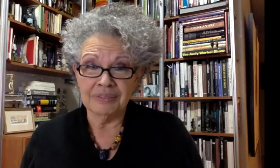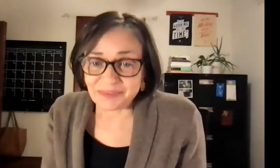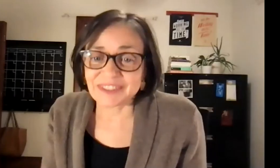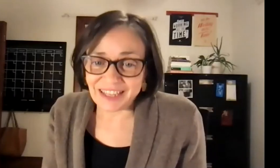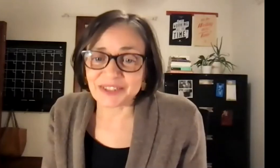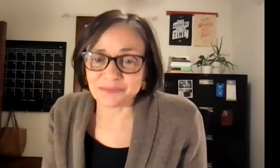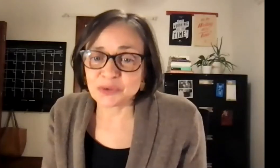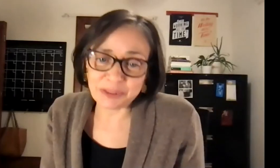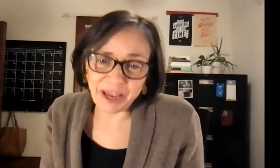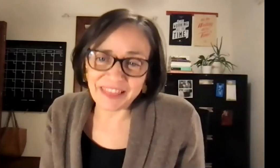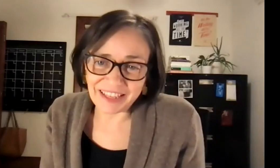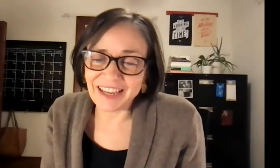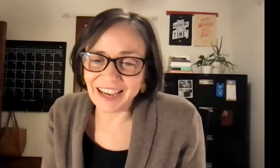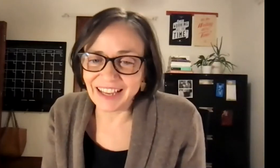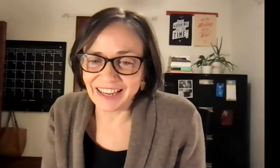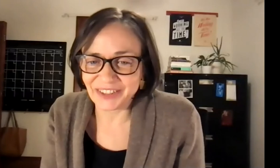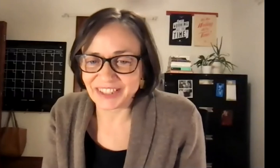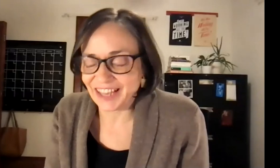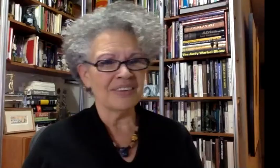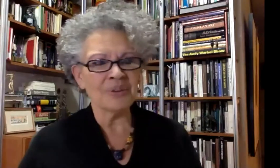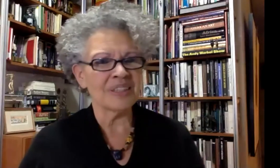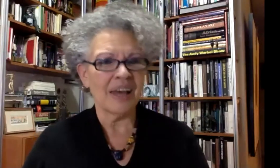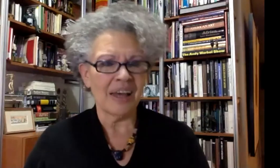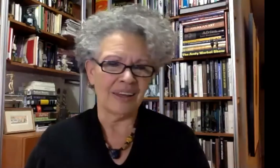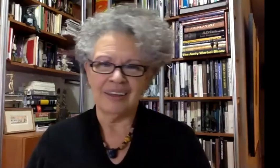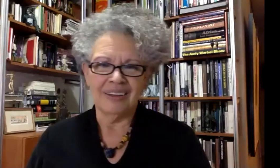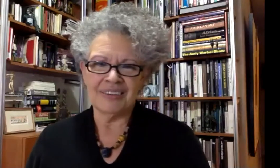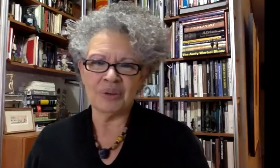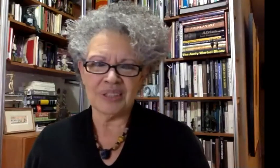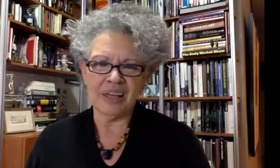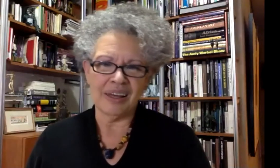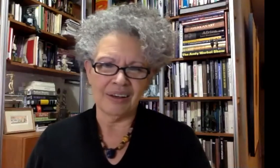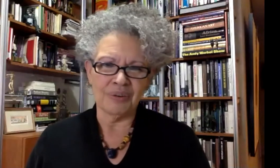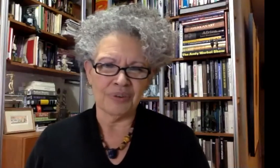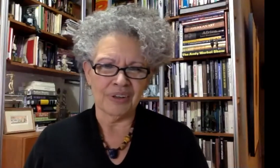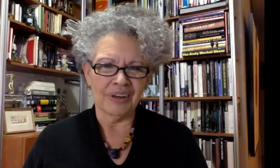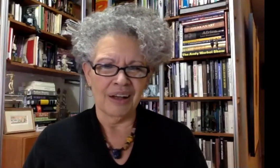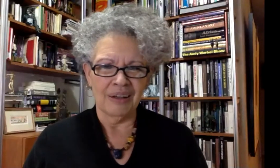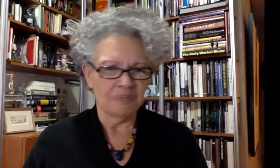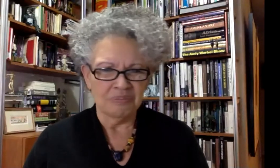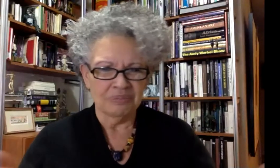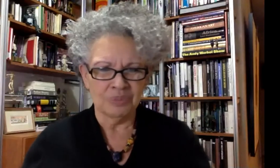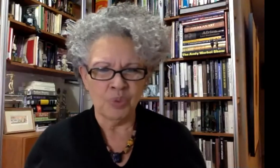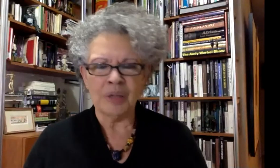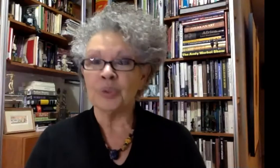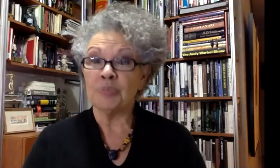you can't see how it really be Take a moment and feel some empathy And sing with me